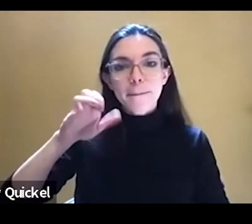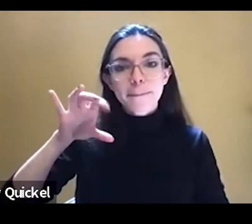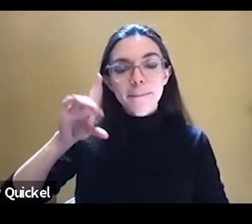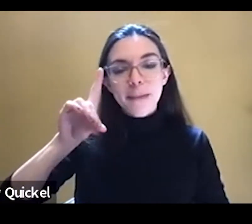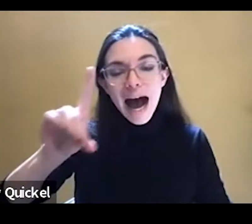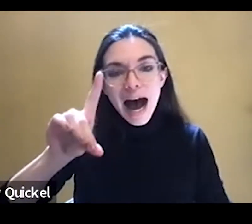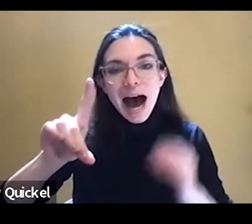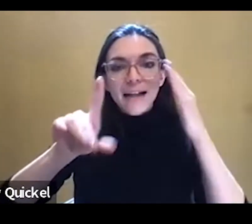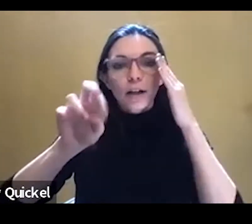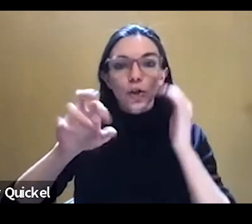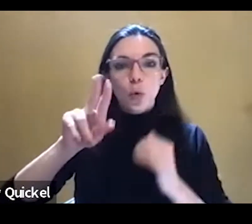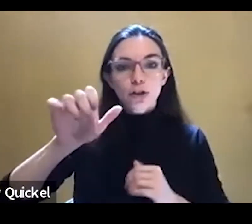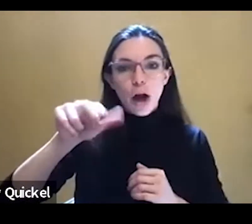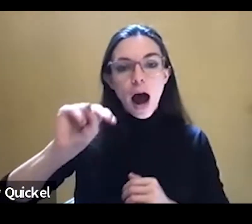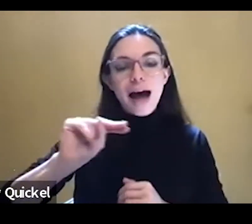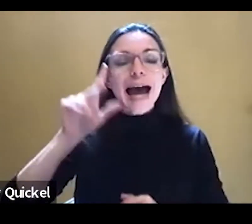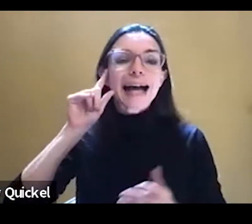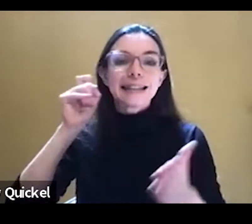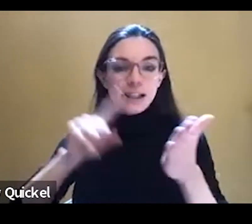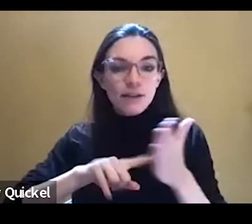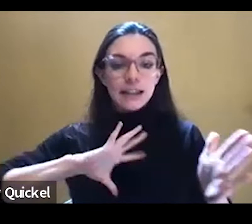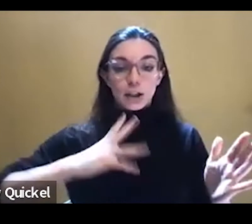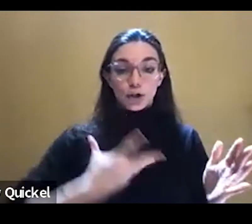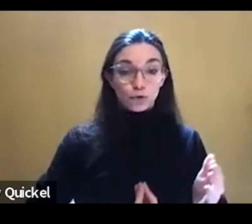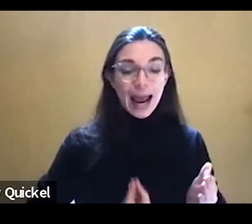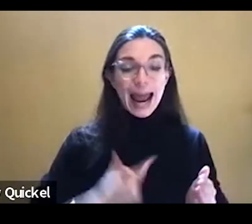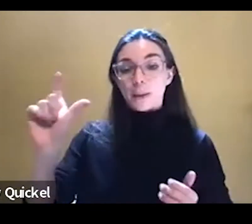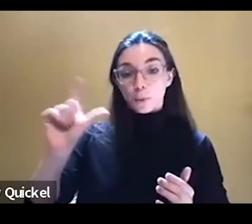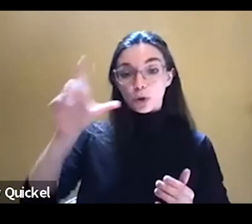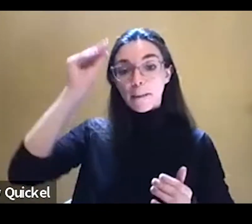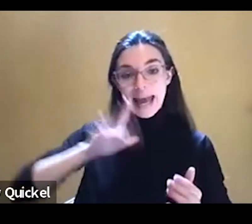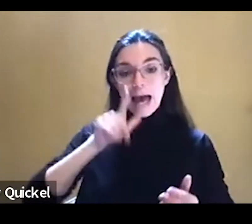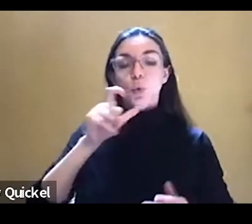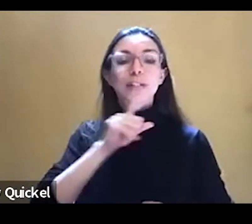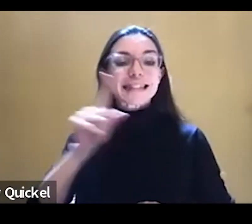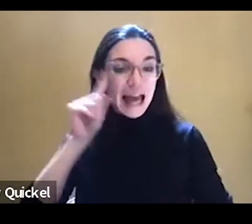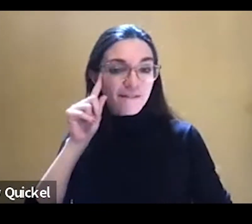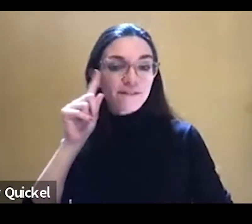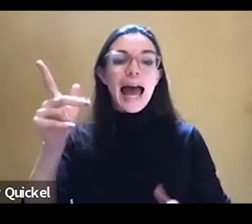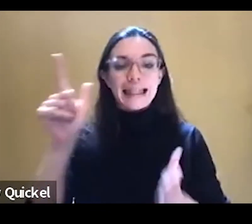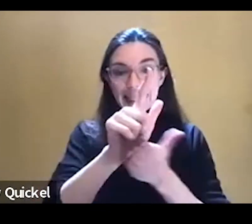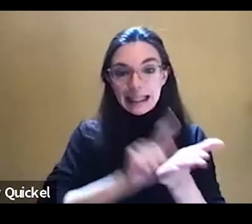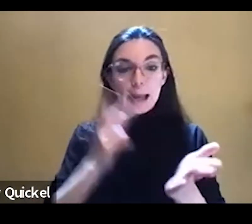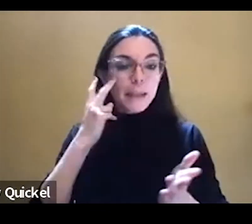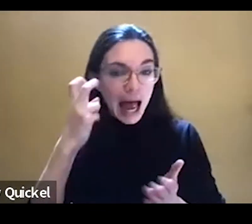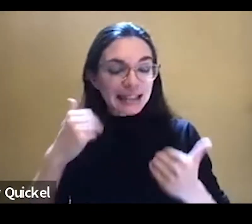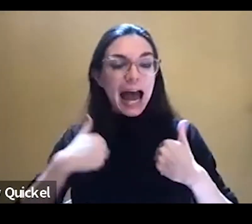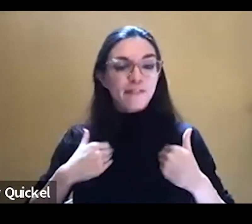our panel. Noorjahan